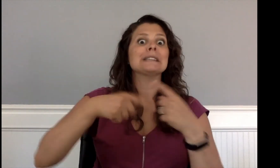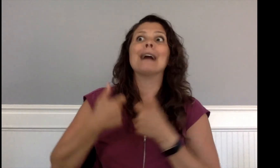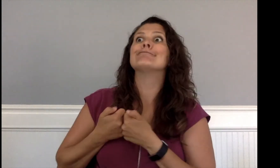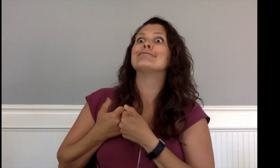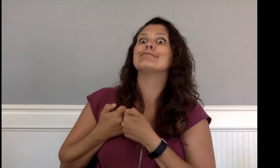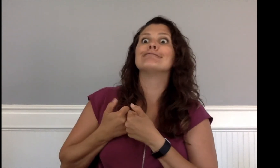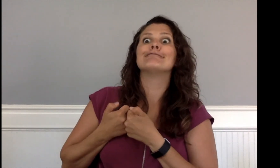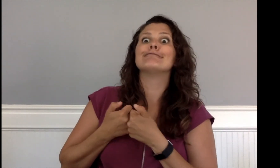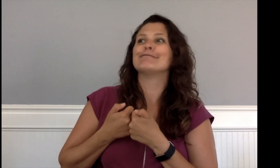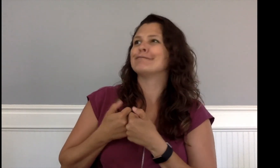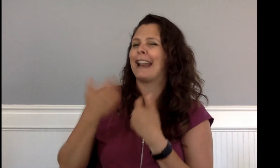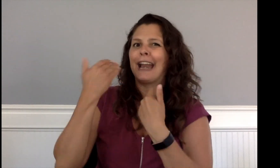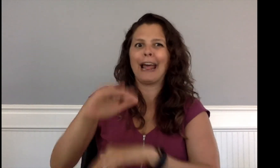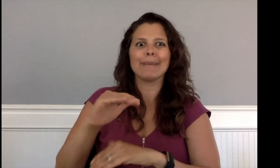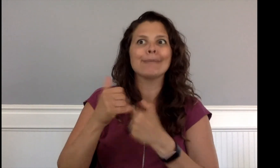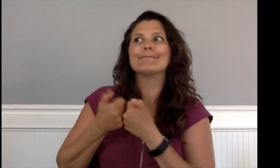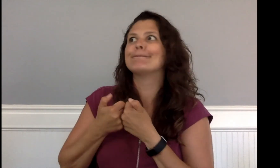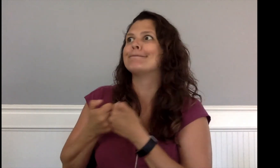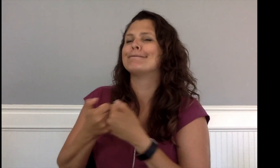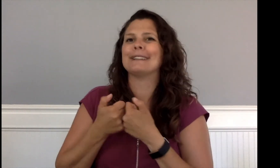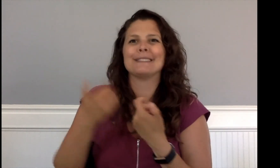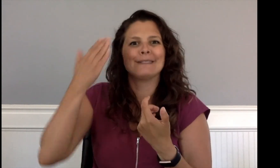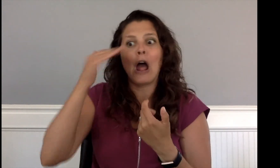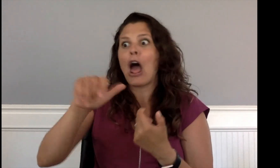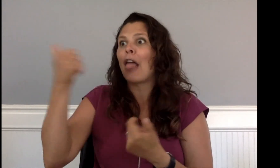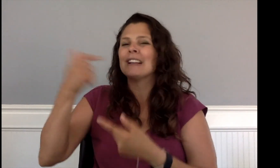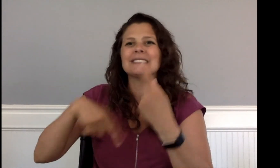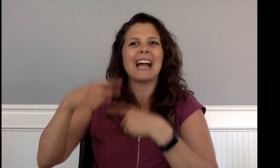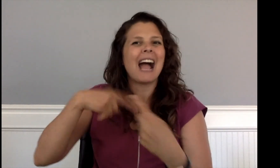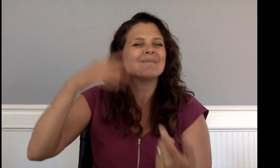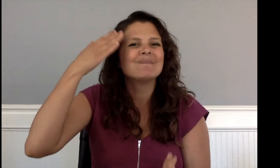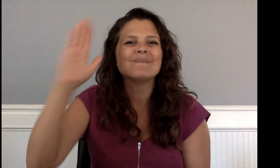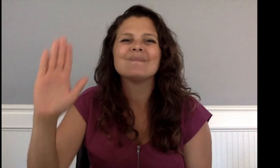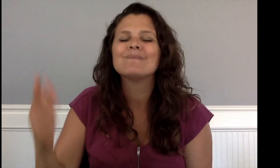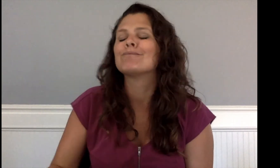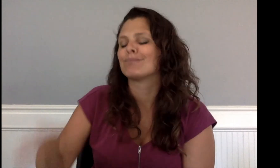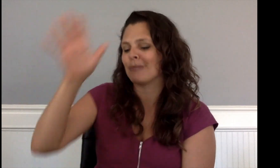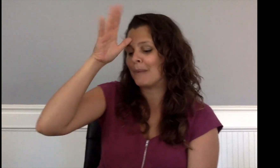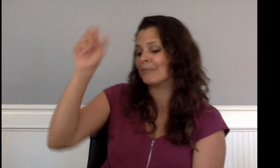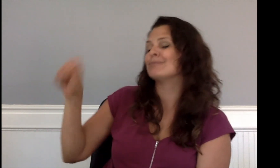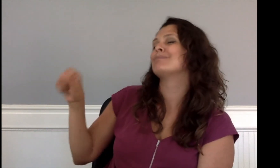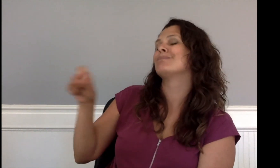remembers the sign for 'sweetheart.' Isn't that right, Irving?"